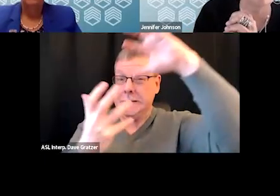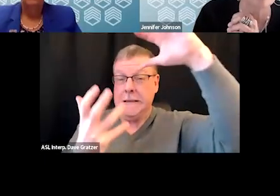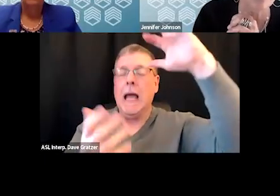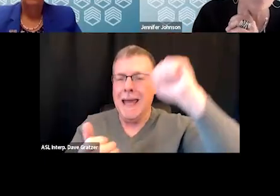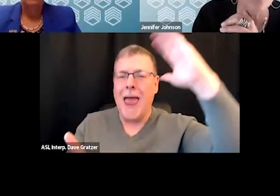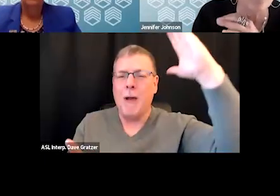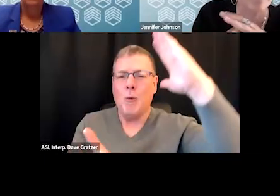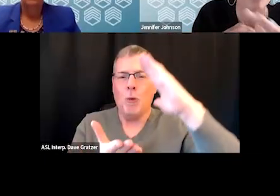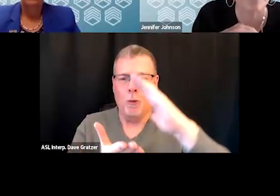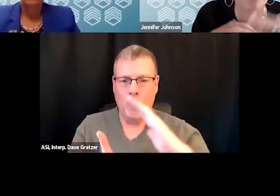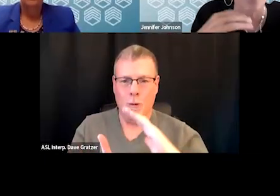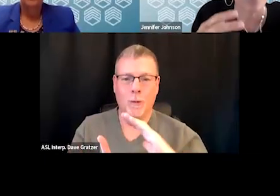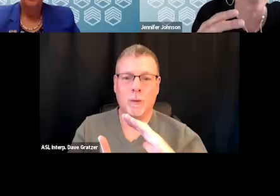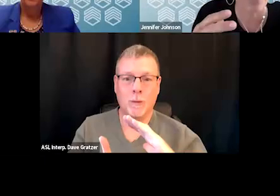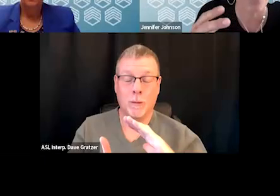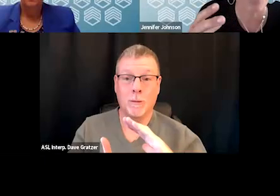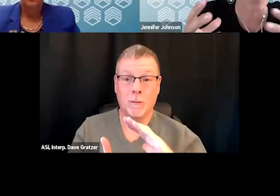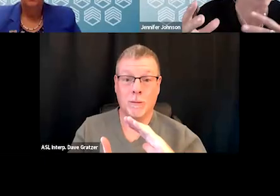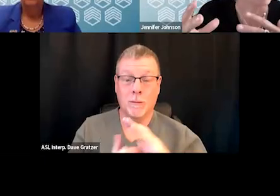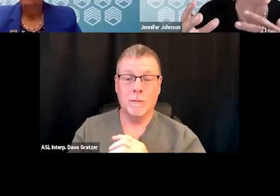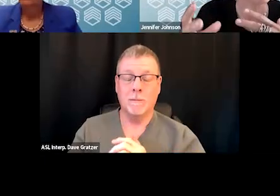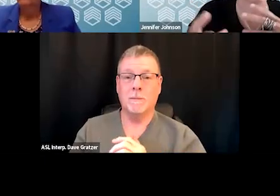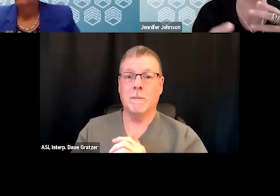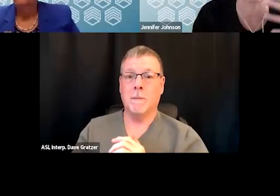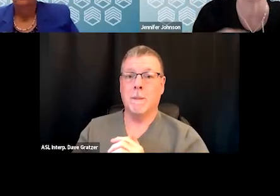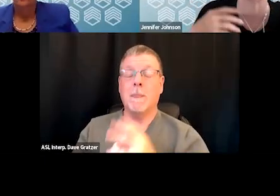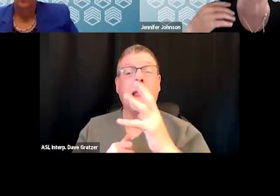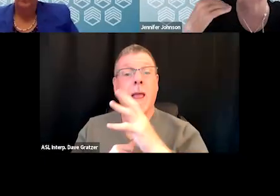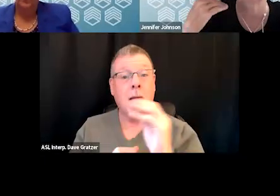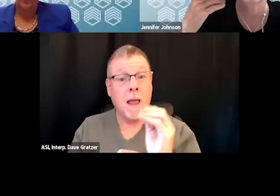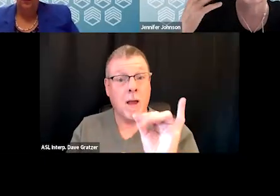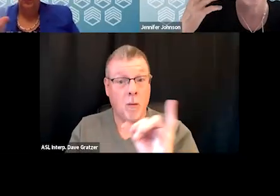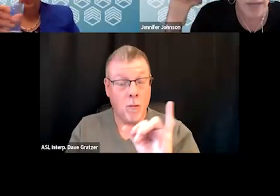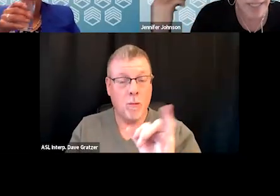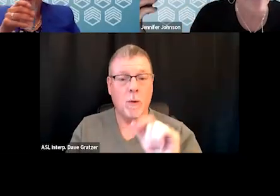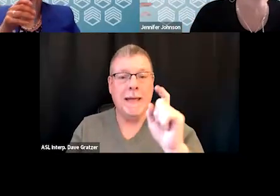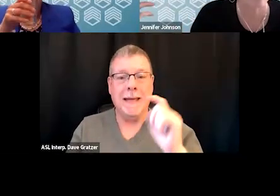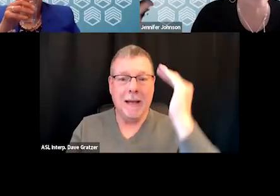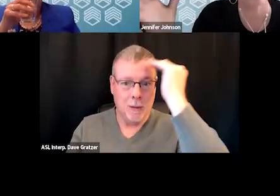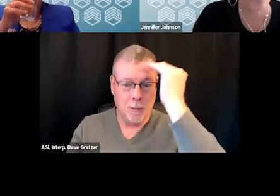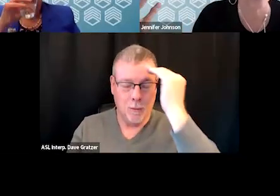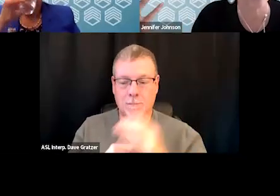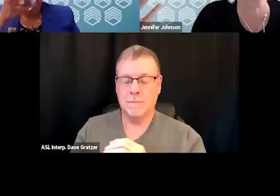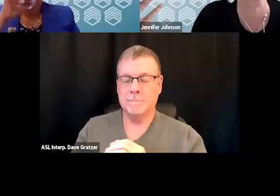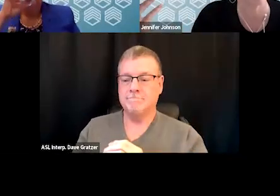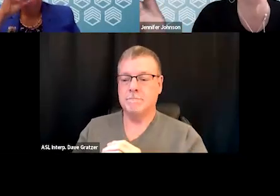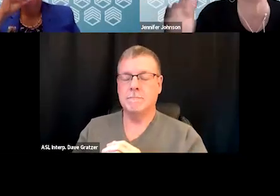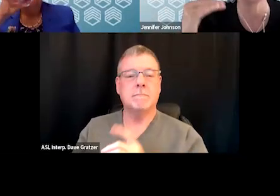Um, we have to also be aware of, like I said, of who's in the audience, of